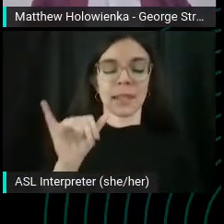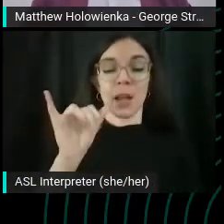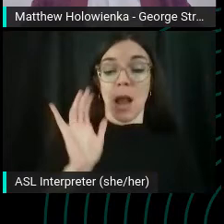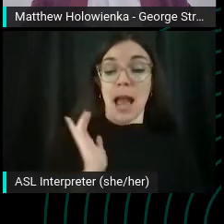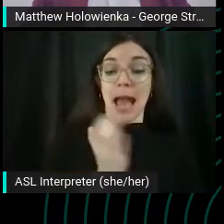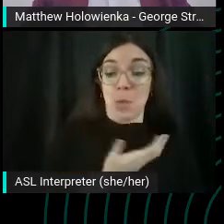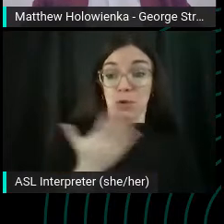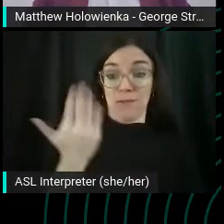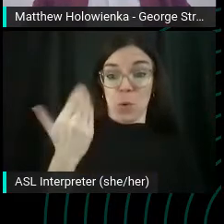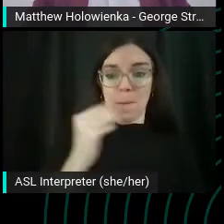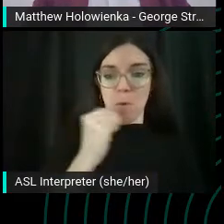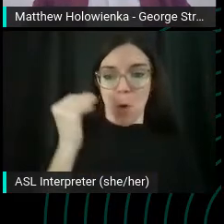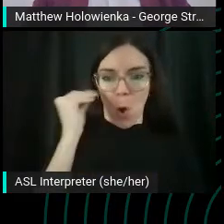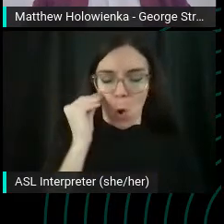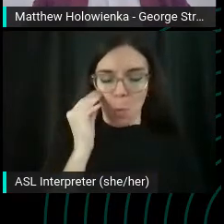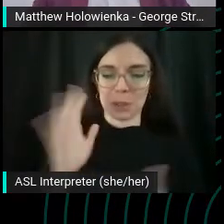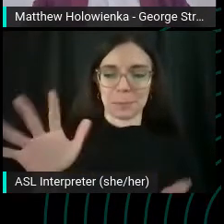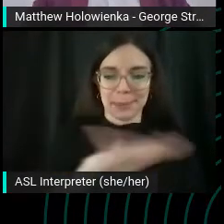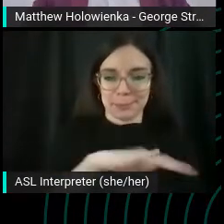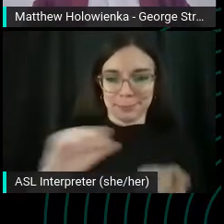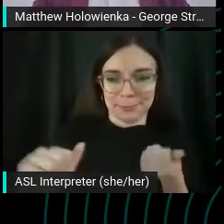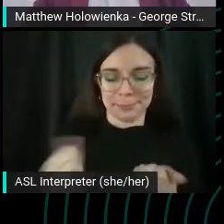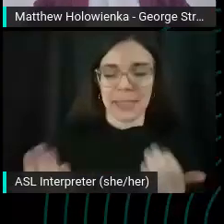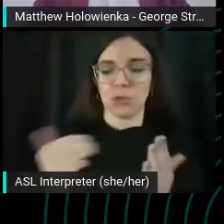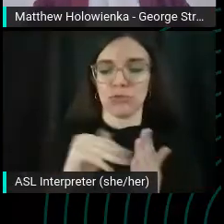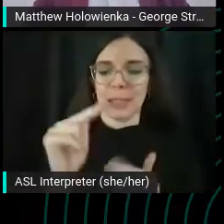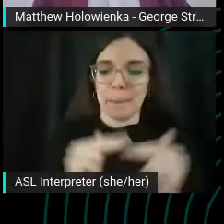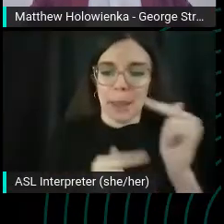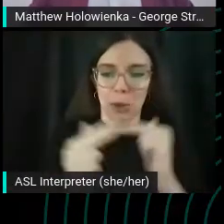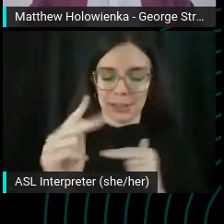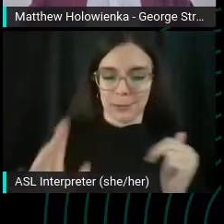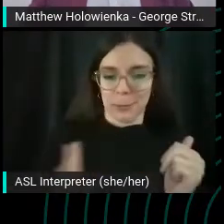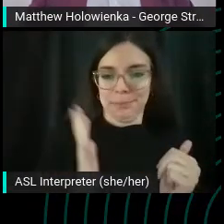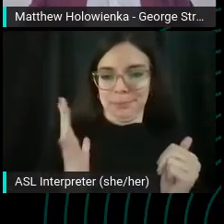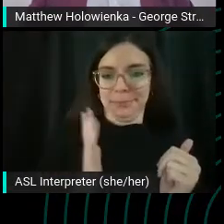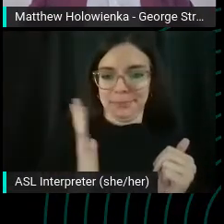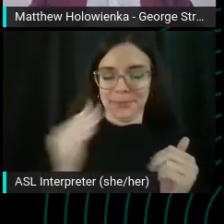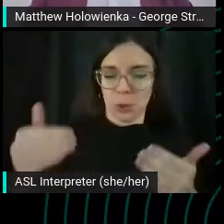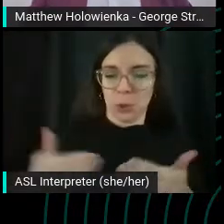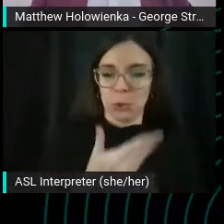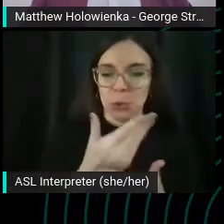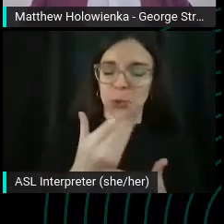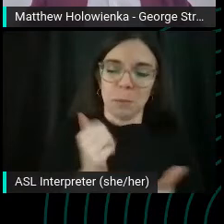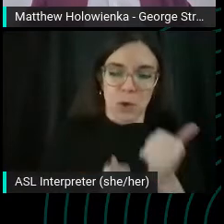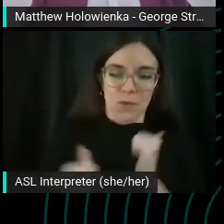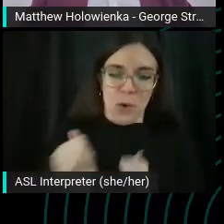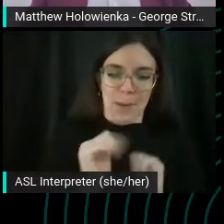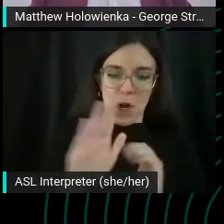was being demolished and rebuilt into a state of the art performing arts center. So the reasons I show this photo are two-fold.